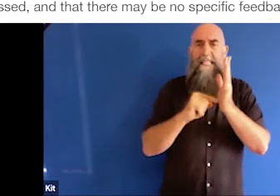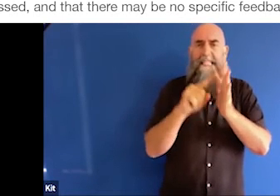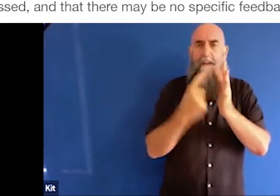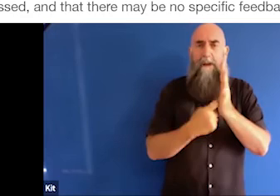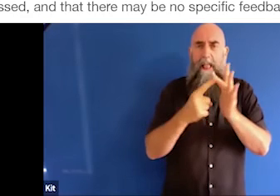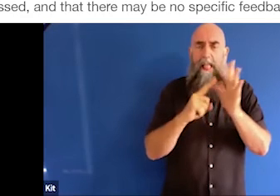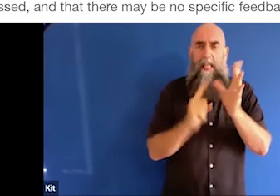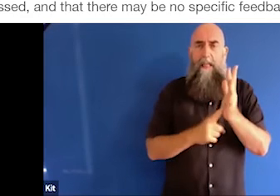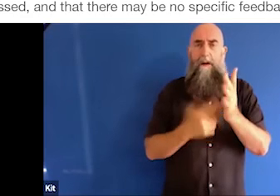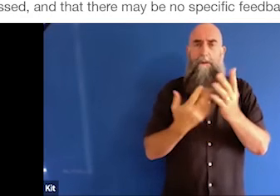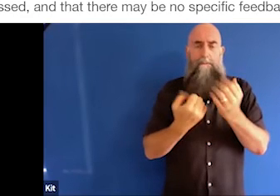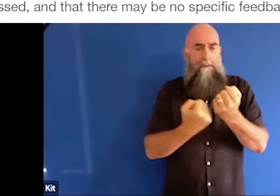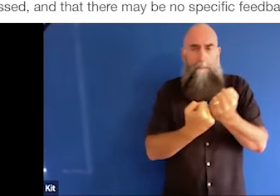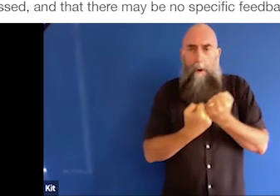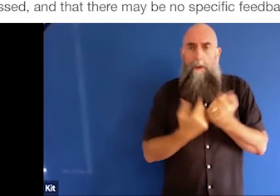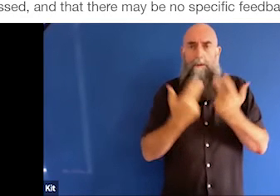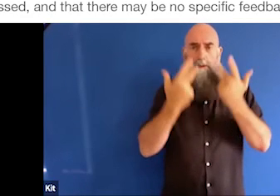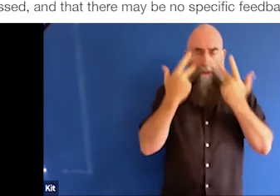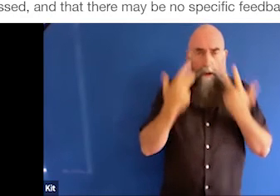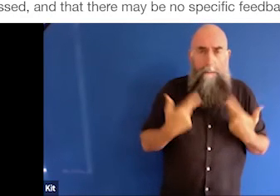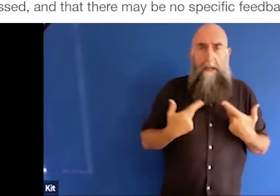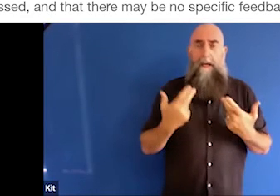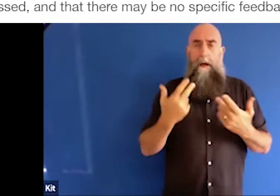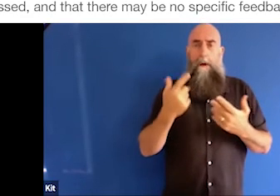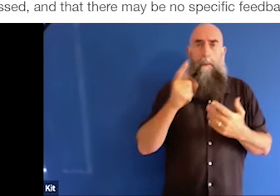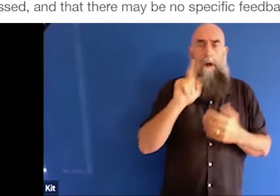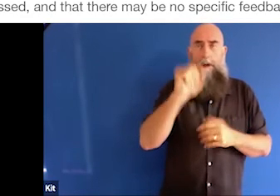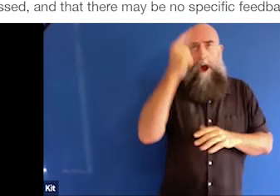what you're capable of but also what you're proposing to do in the project that you're